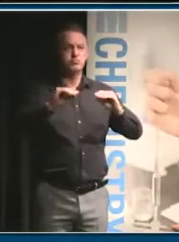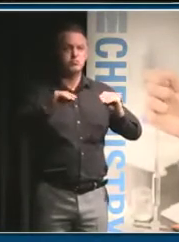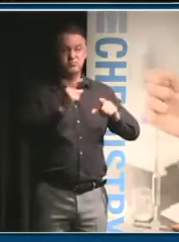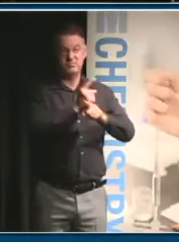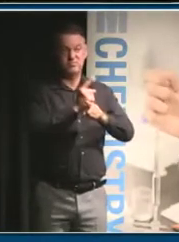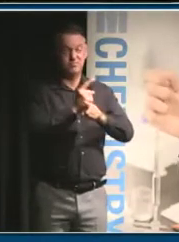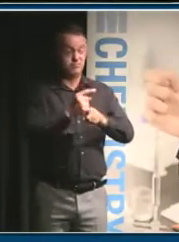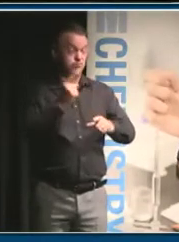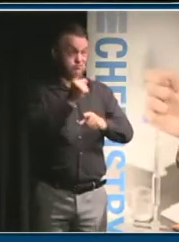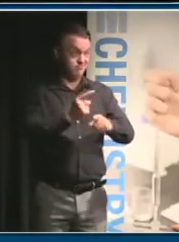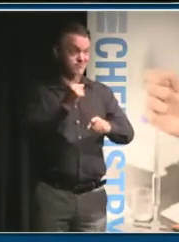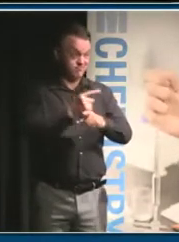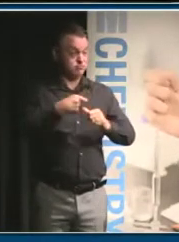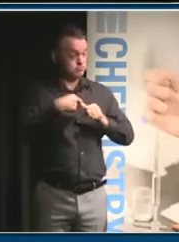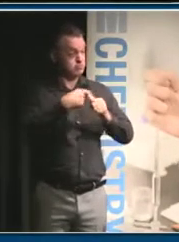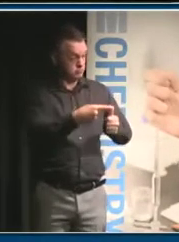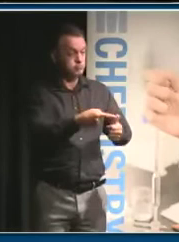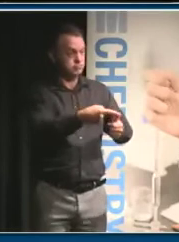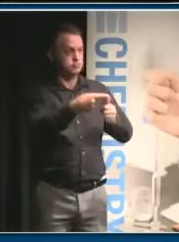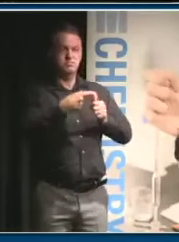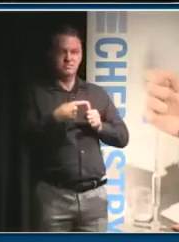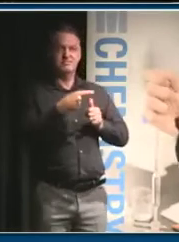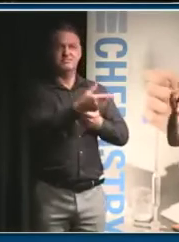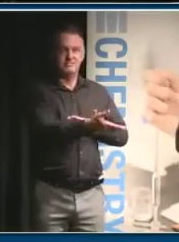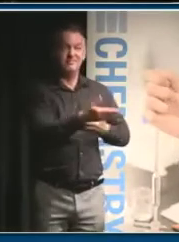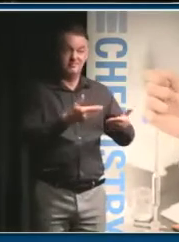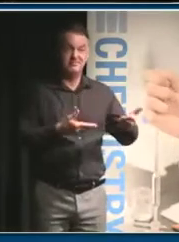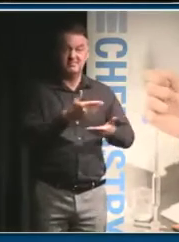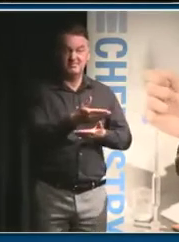off you talk back to her and she'll talk back to you and it's just like most five-year-old’s.